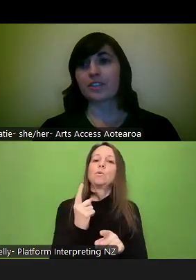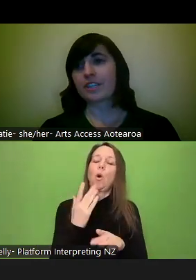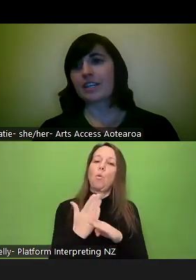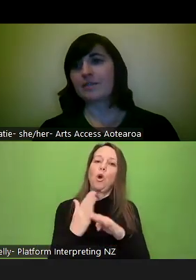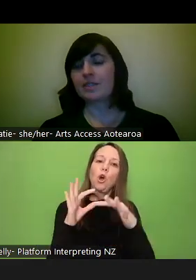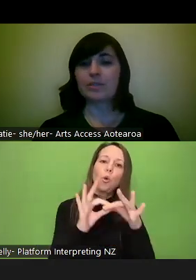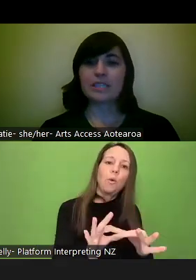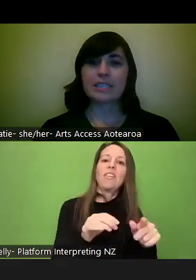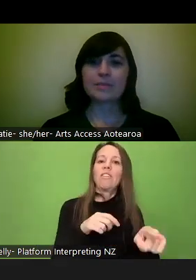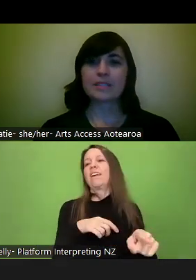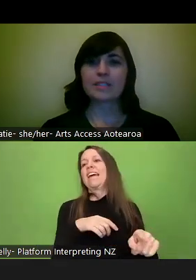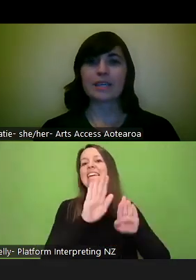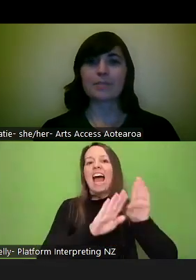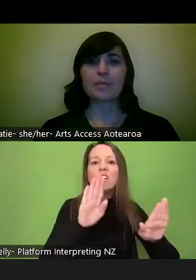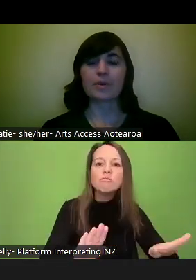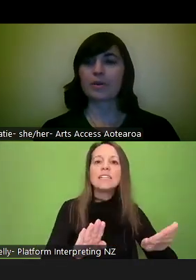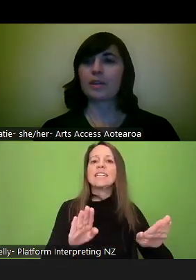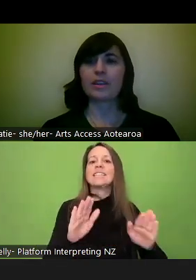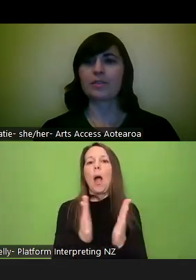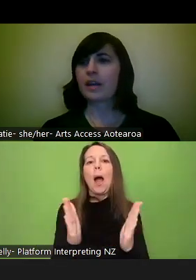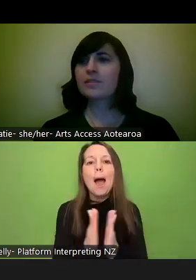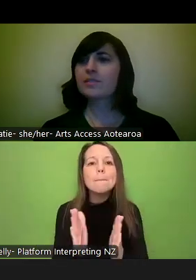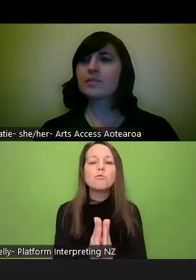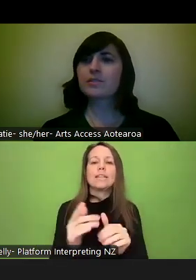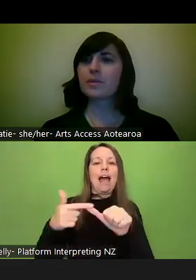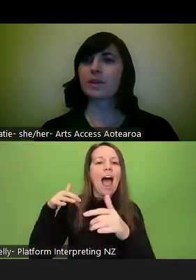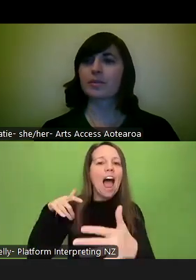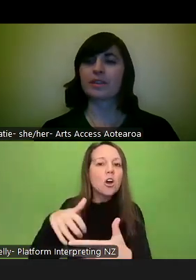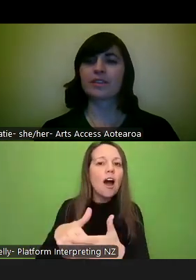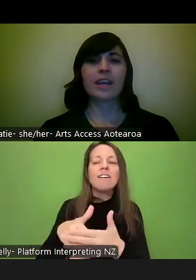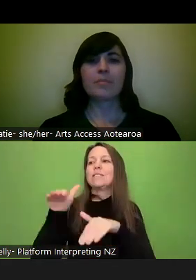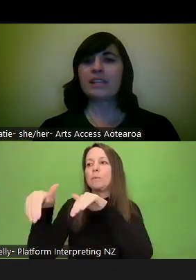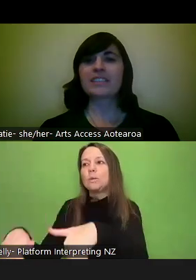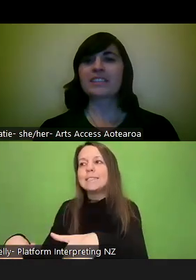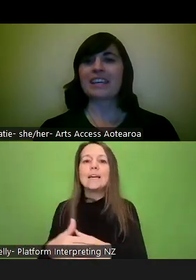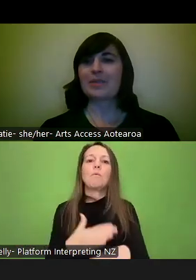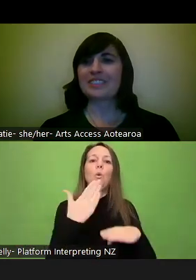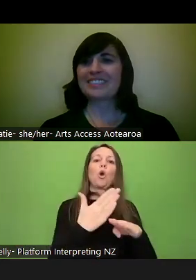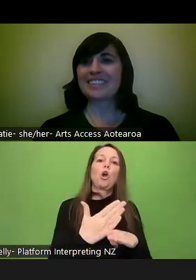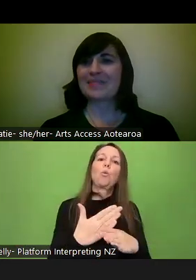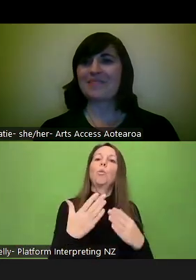archives, and museums. We work with local councils, we work with basically anyone,